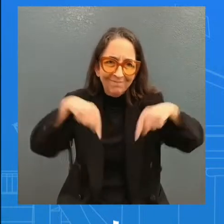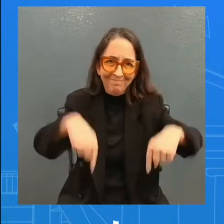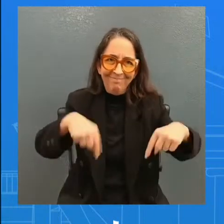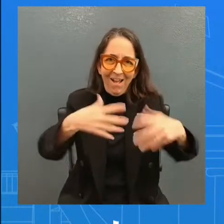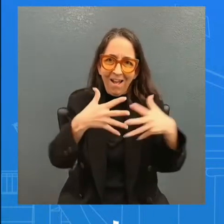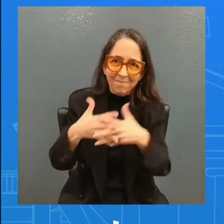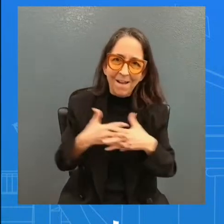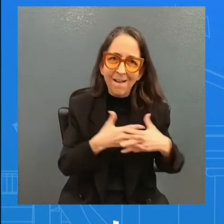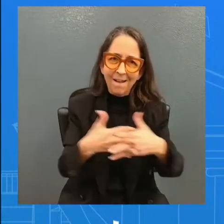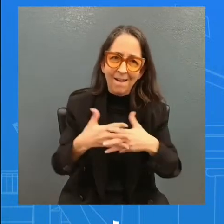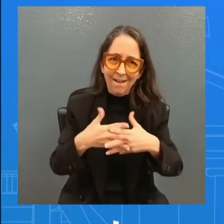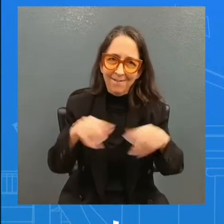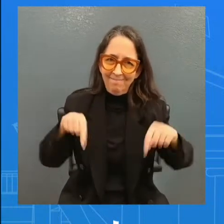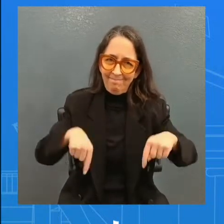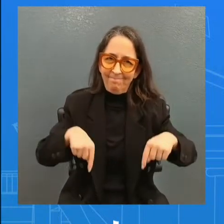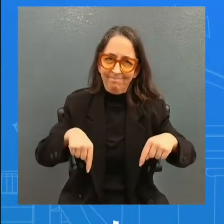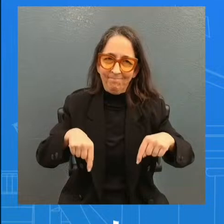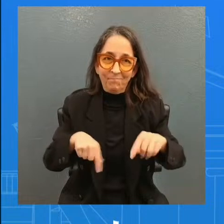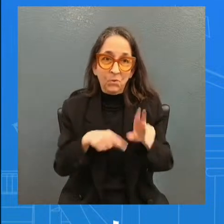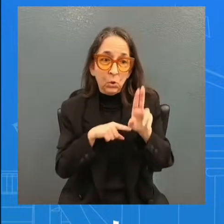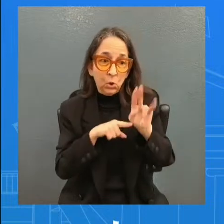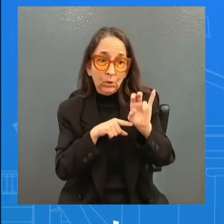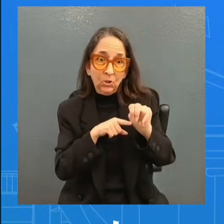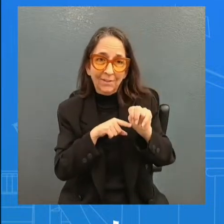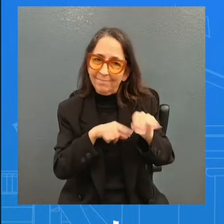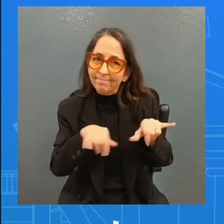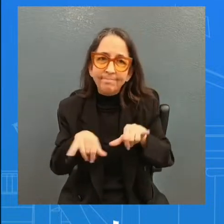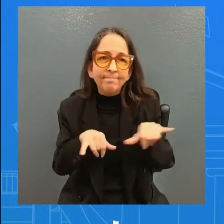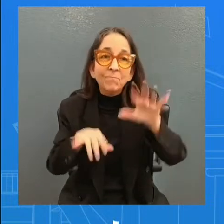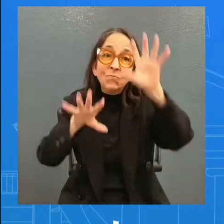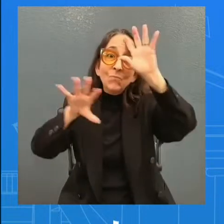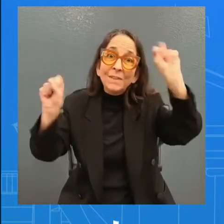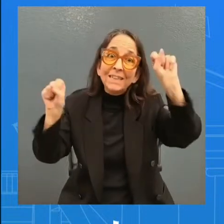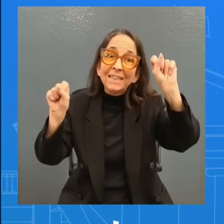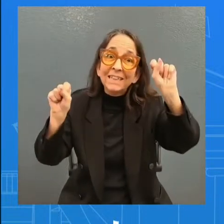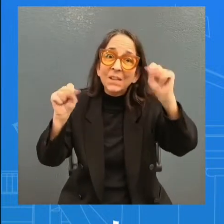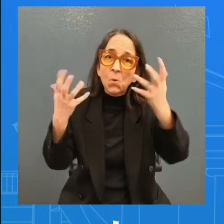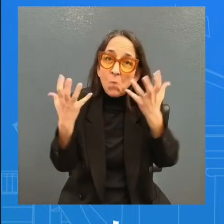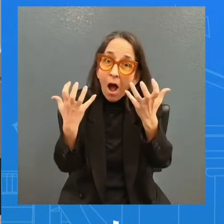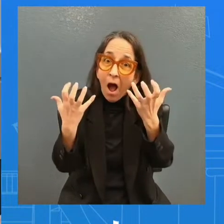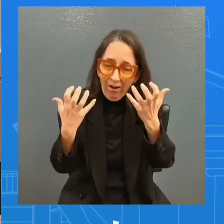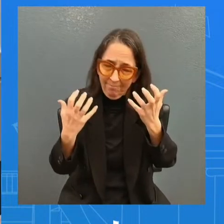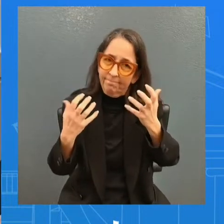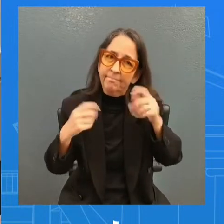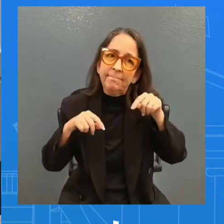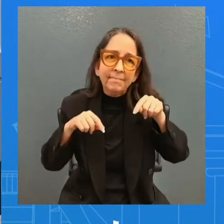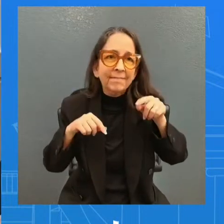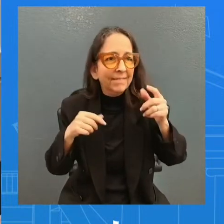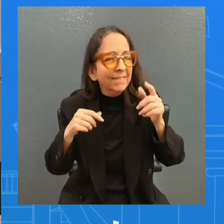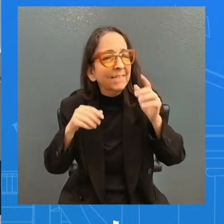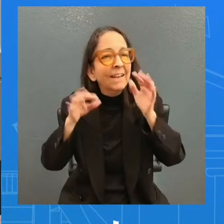And that’s what the president wanted -- led with, and that’s how he made this -- his decision. The Press: Is it political? Ms. Jean-Pierre: No, it’s not.